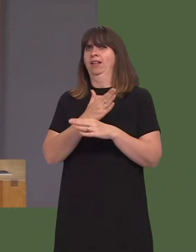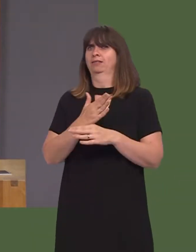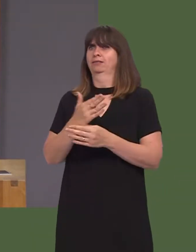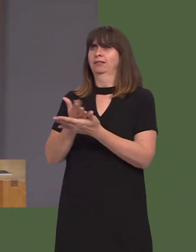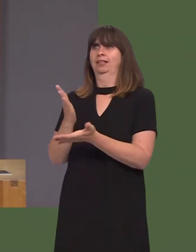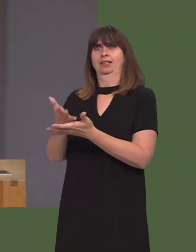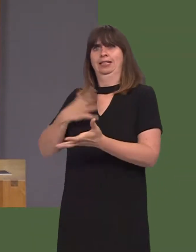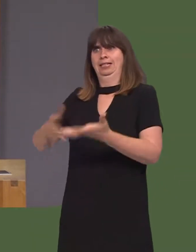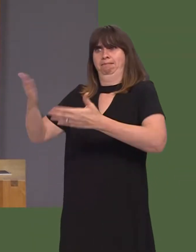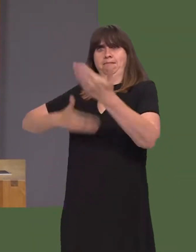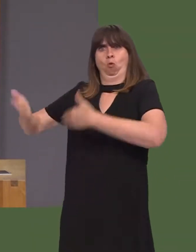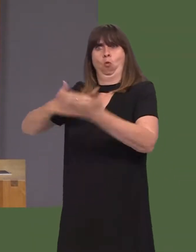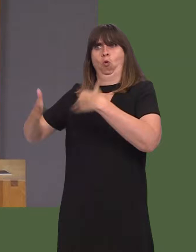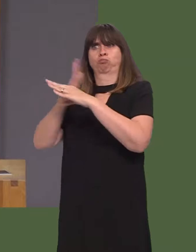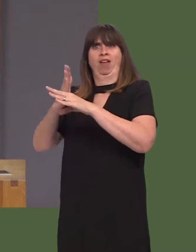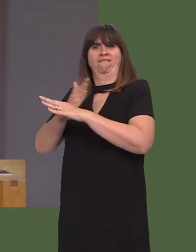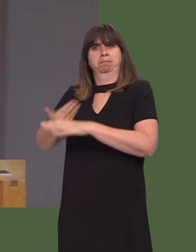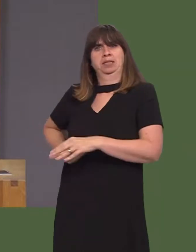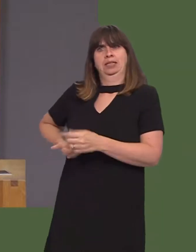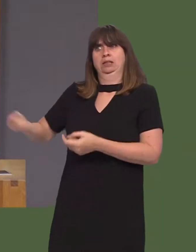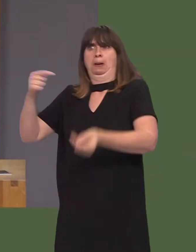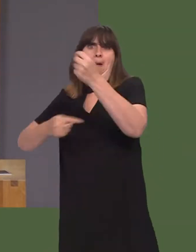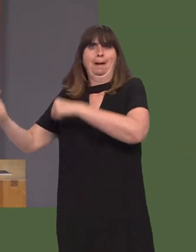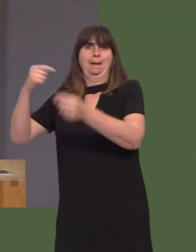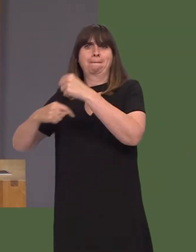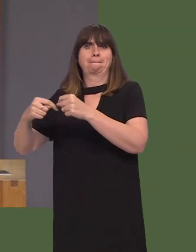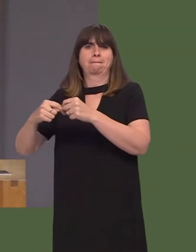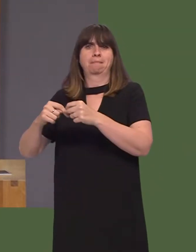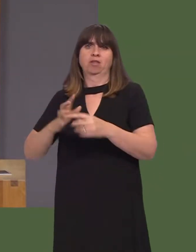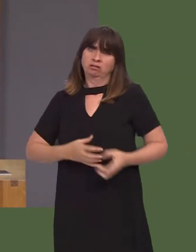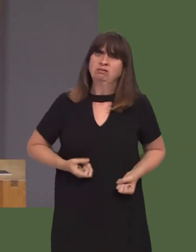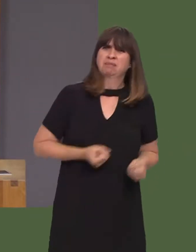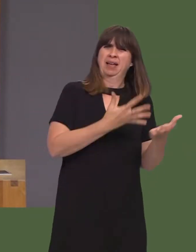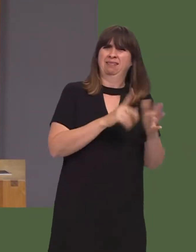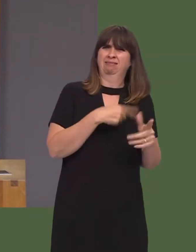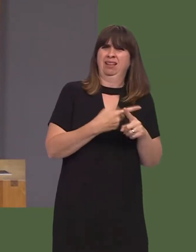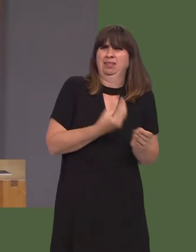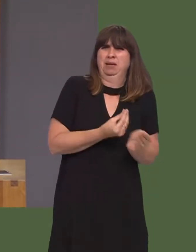sector investment, as I said in my first question, in order to raise the tax base so that the